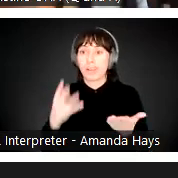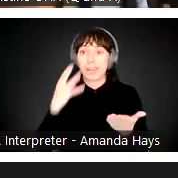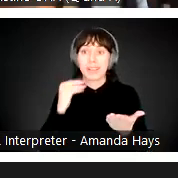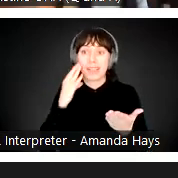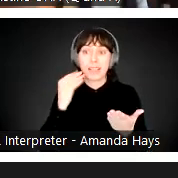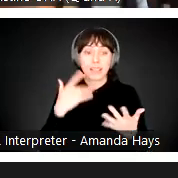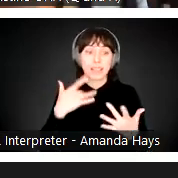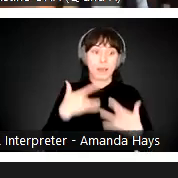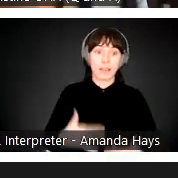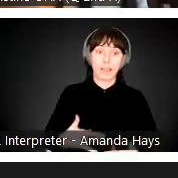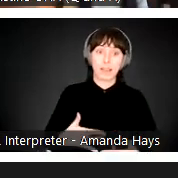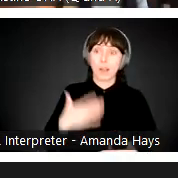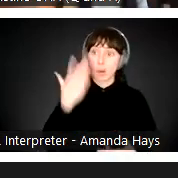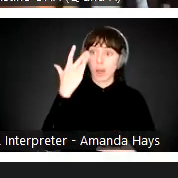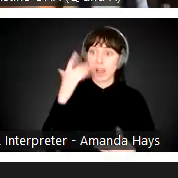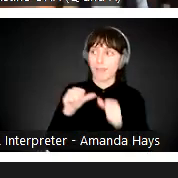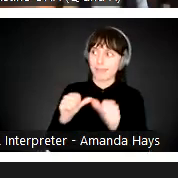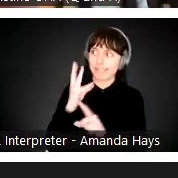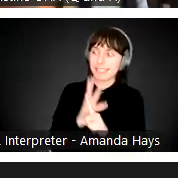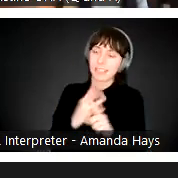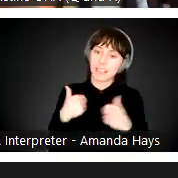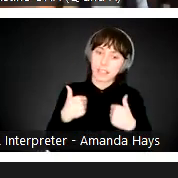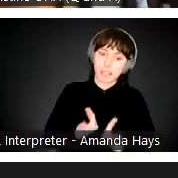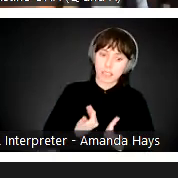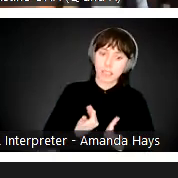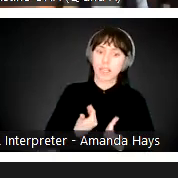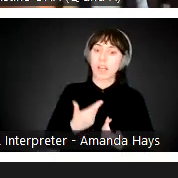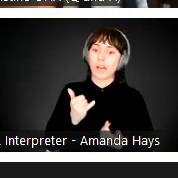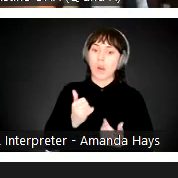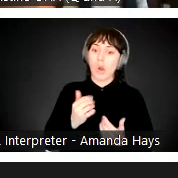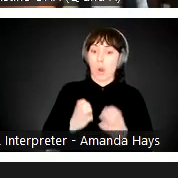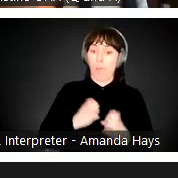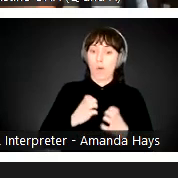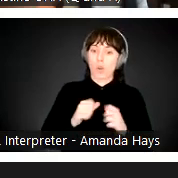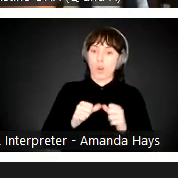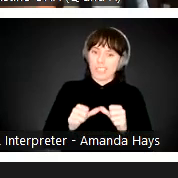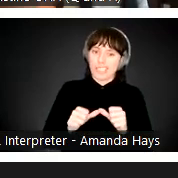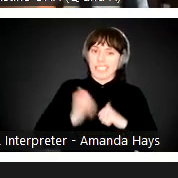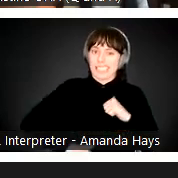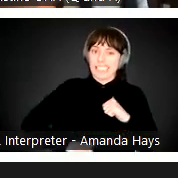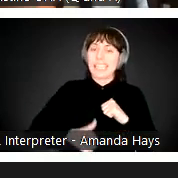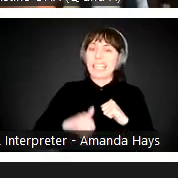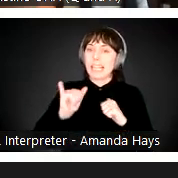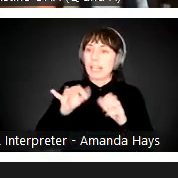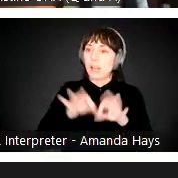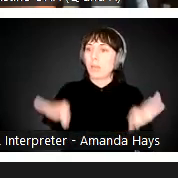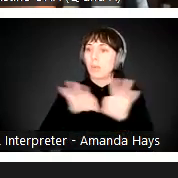six months of fatigue, and really getting that emotional resilience stronger is going to be a really important component